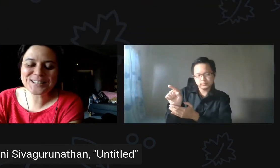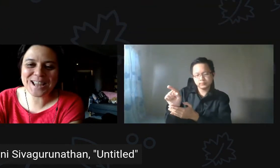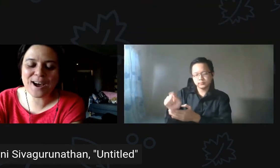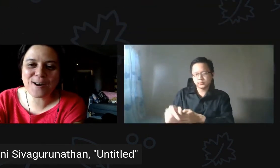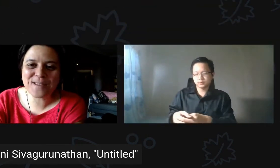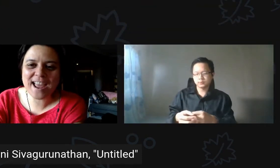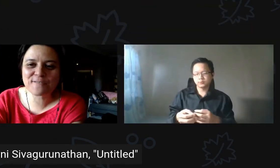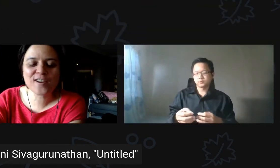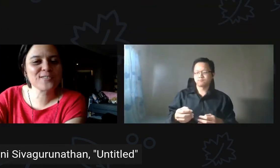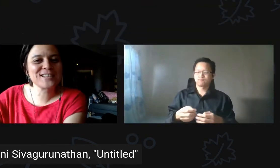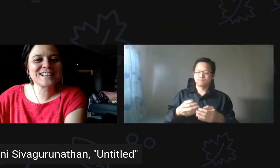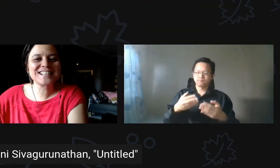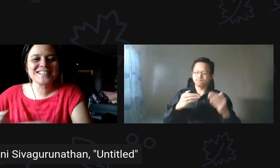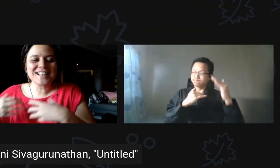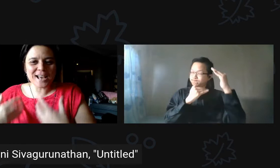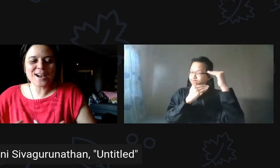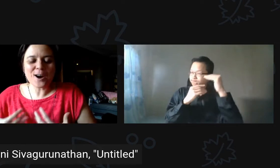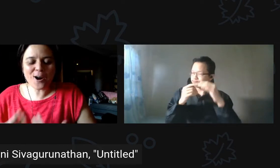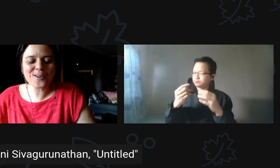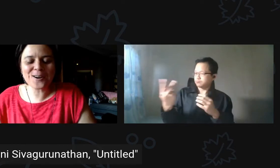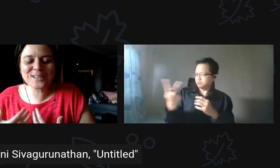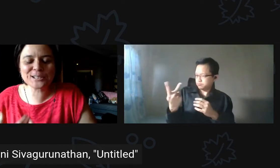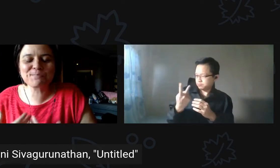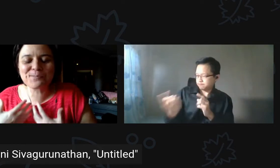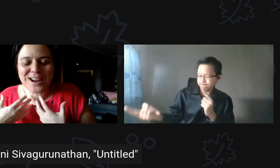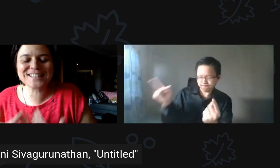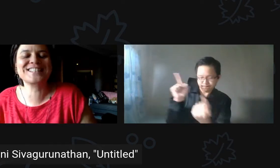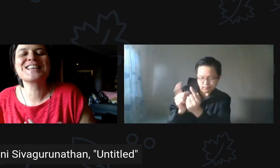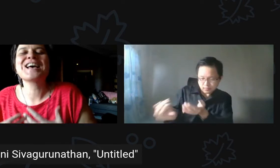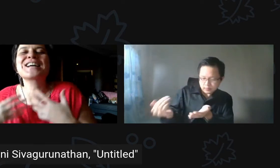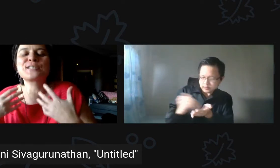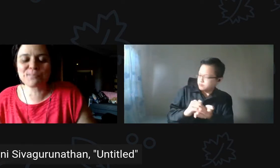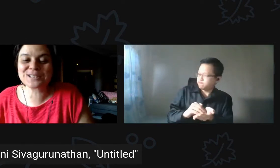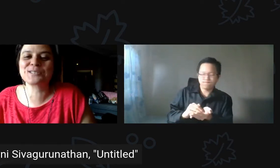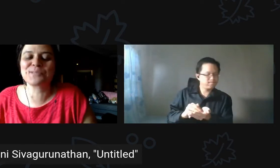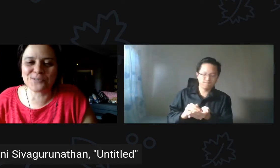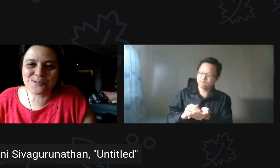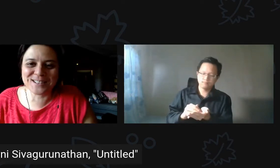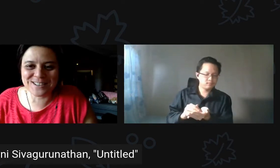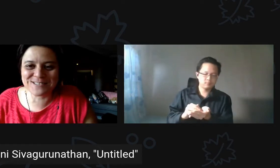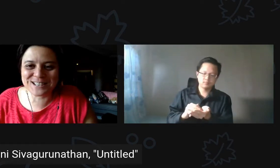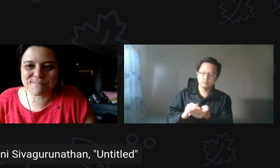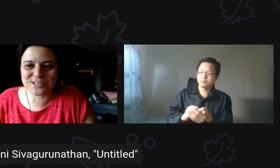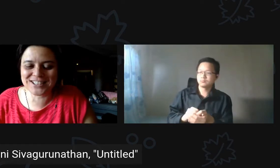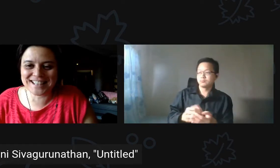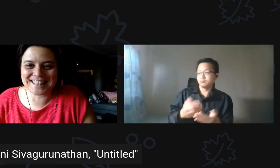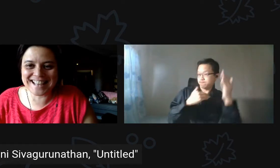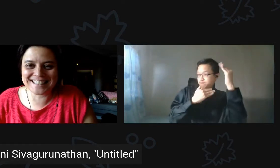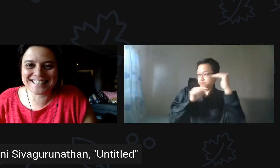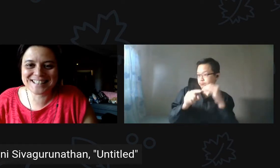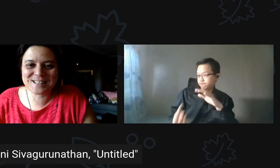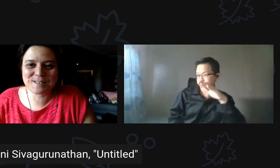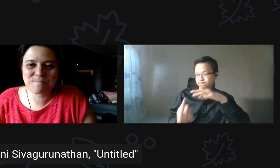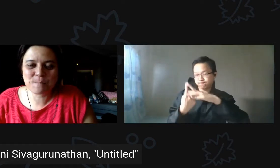It was a very expressive performance. I really appreciate that.